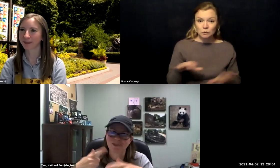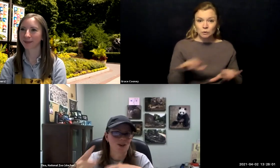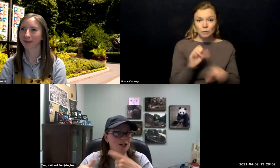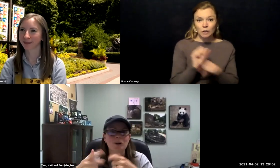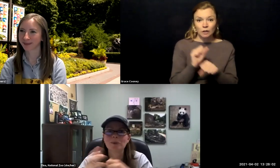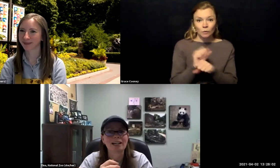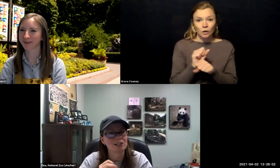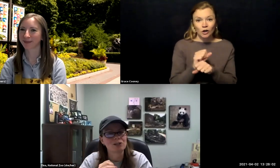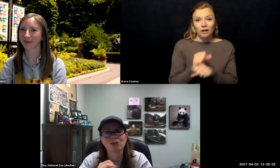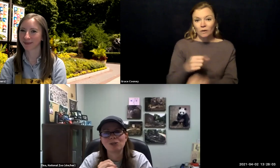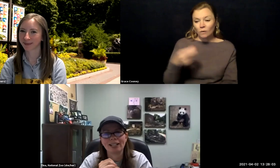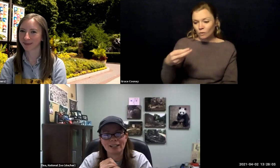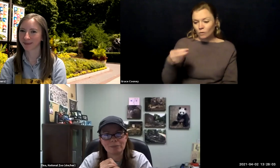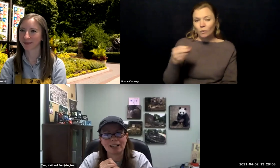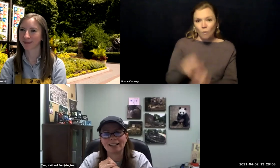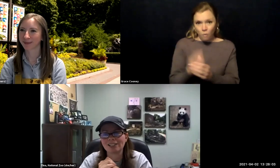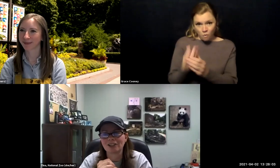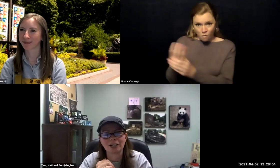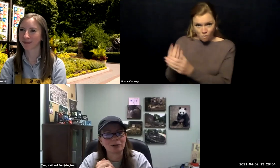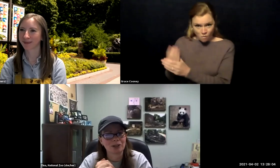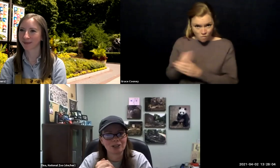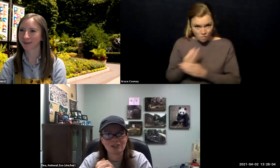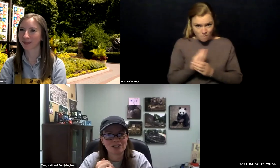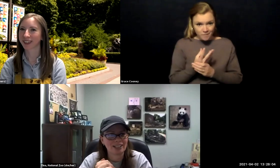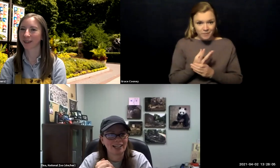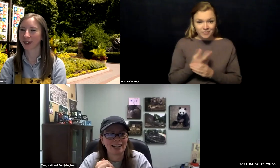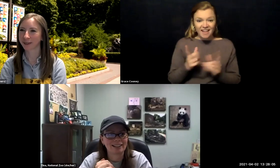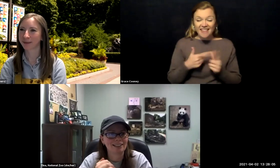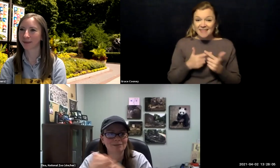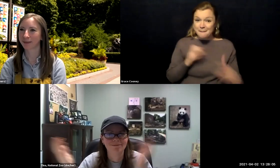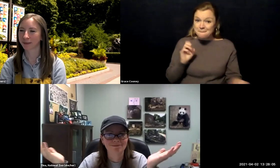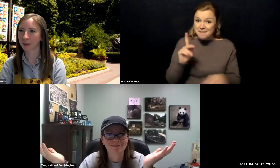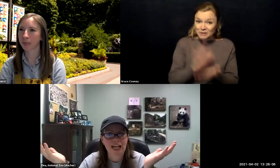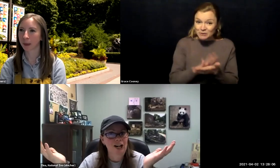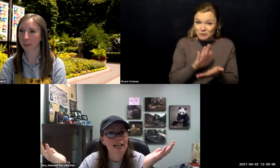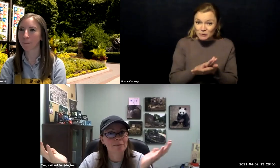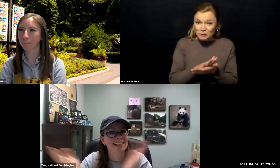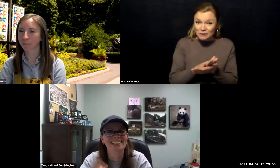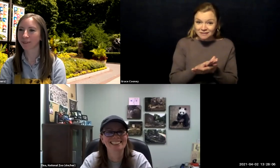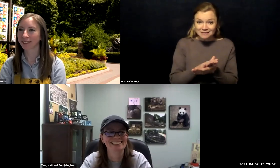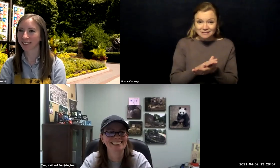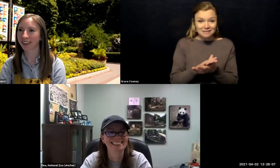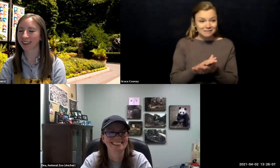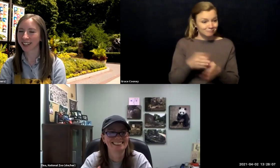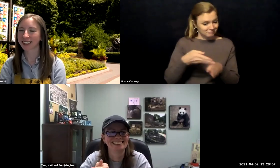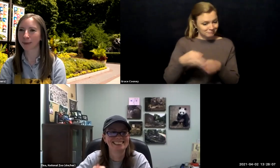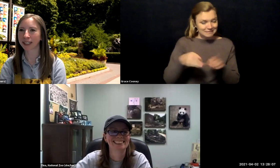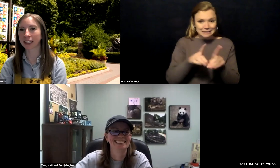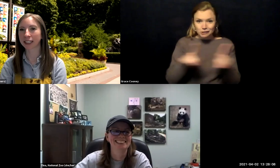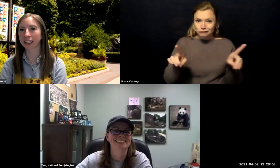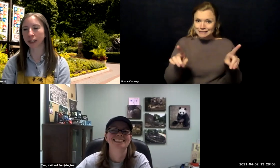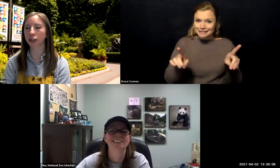started going back to school and ended up getting a degree in horticulture.